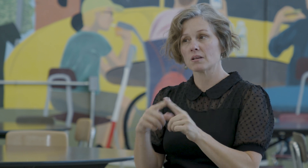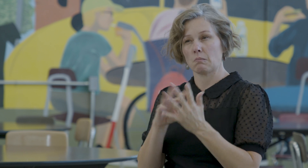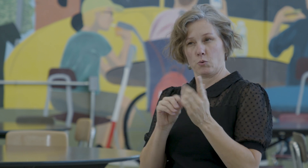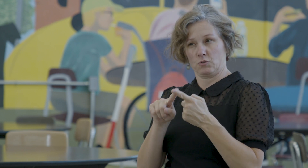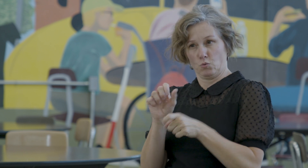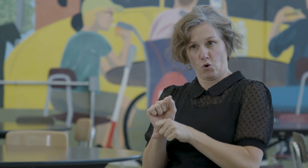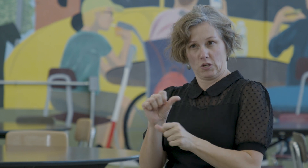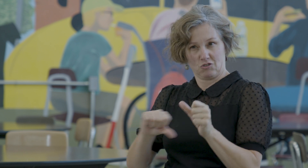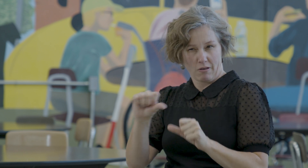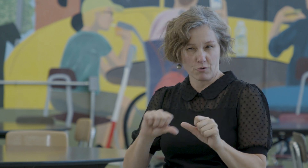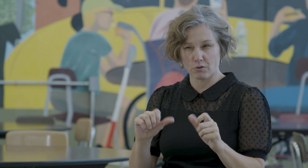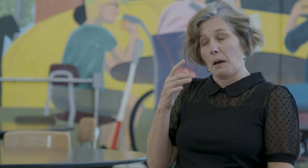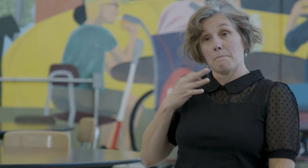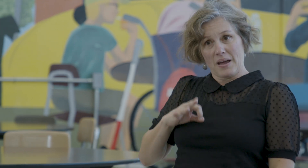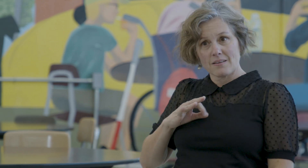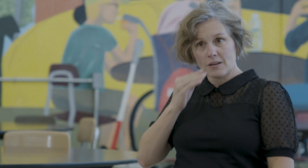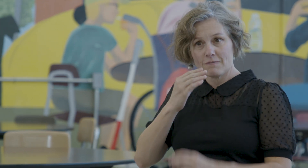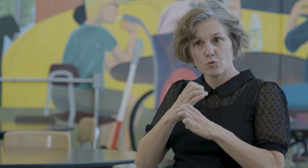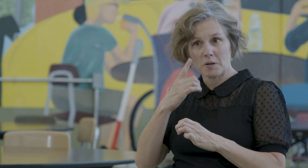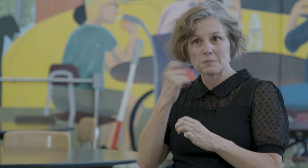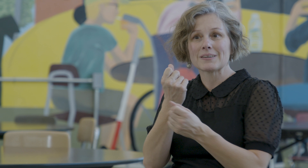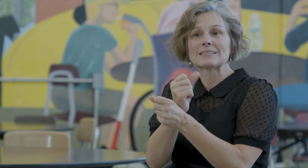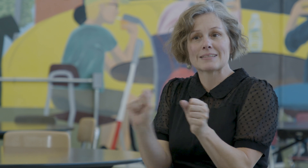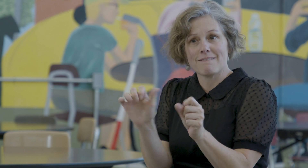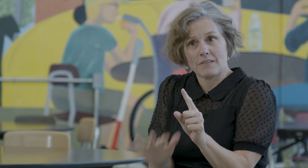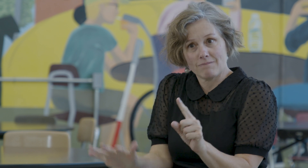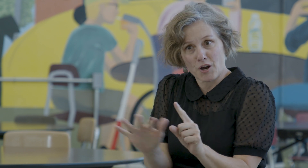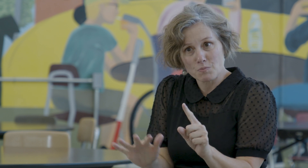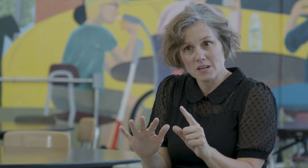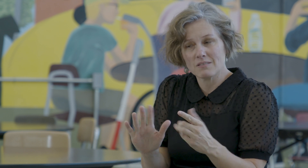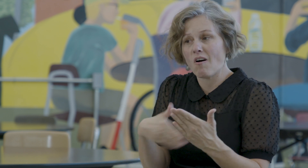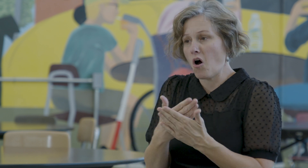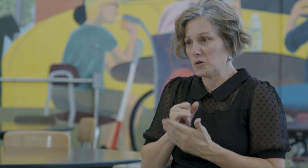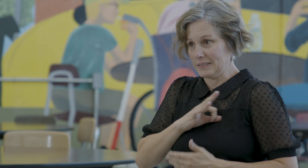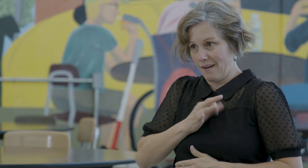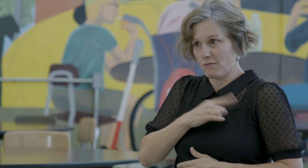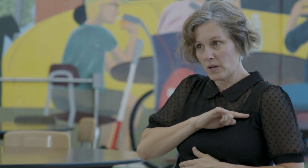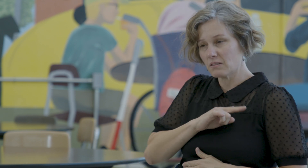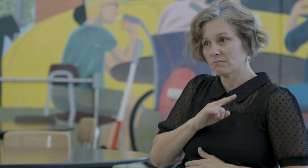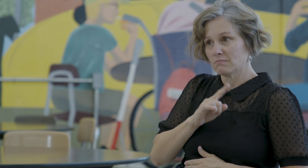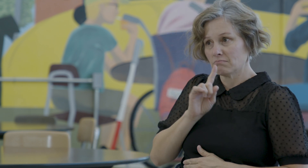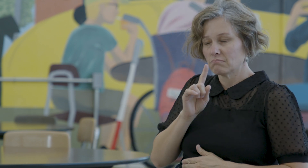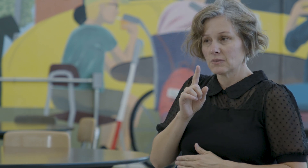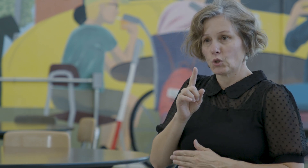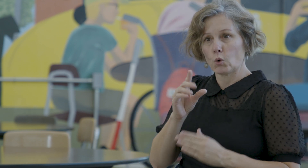but also how to work with each other. The benefit of the food bus is that it's in a safe environment.